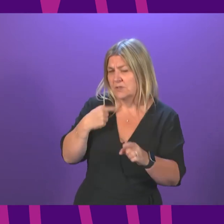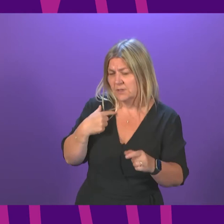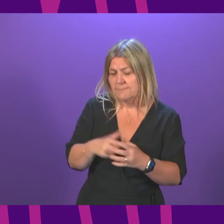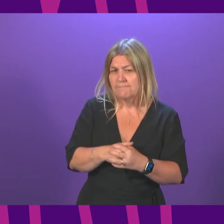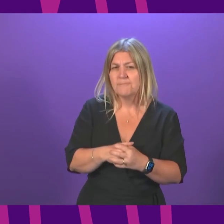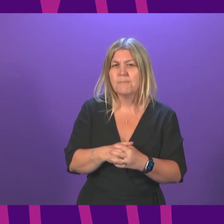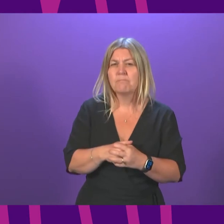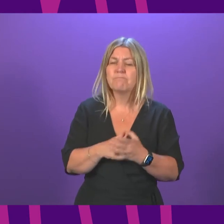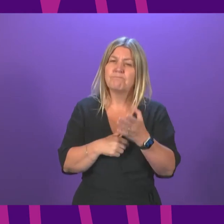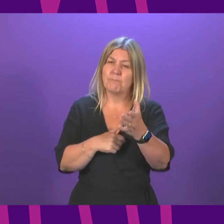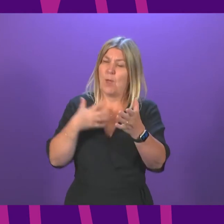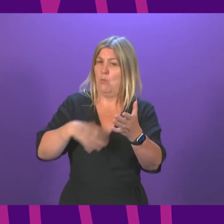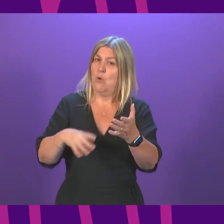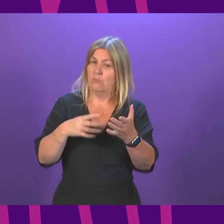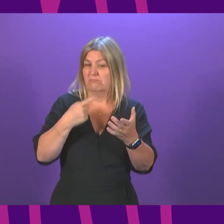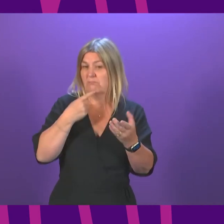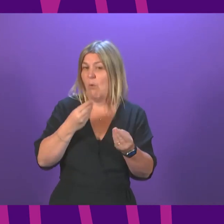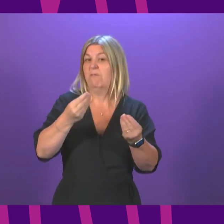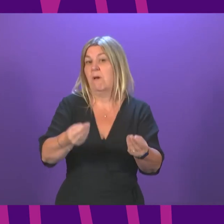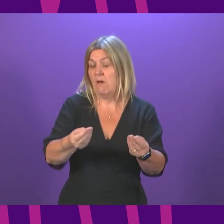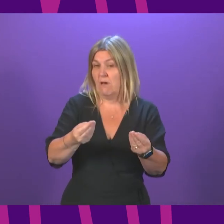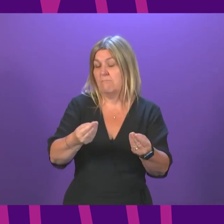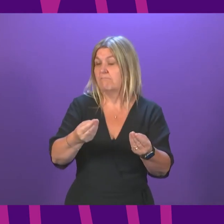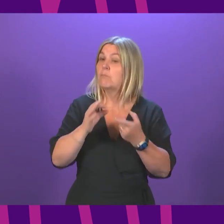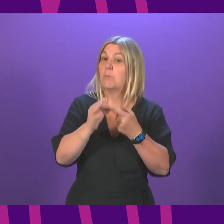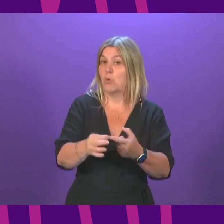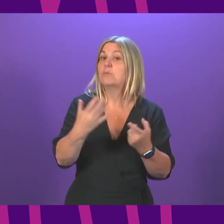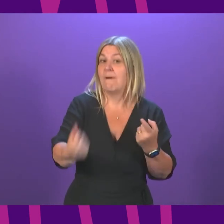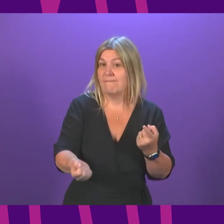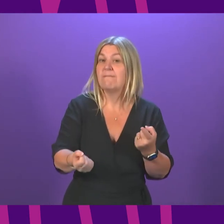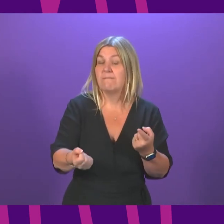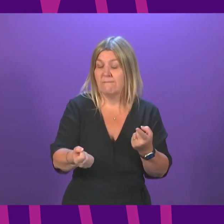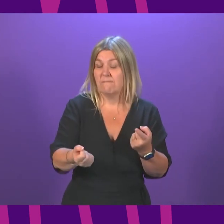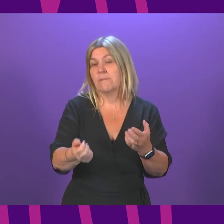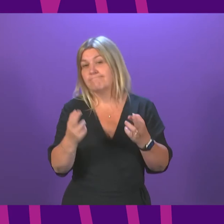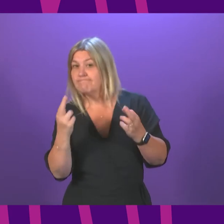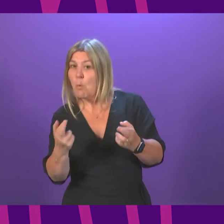I suggest that we have made a proposal that members across the chamber can support. Together,